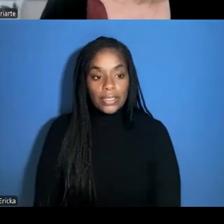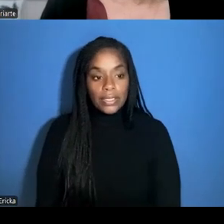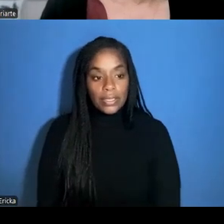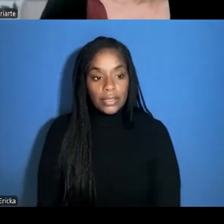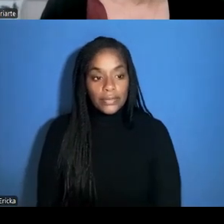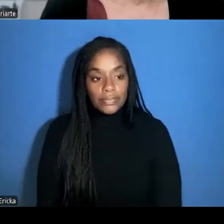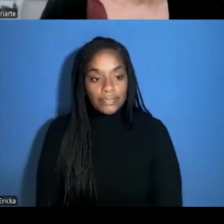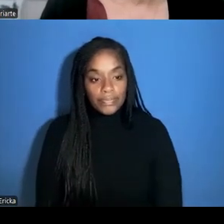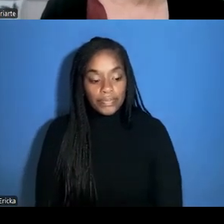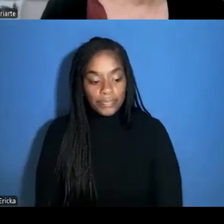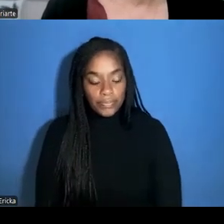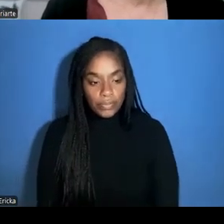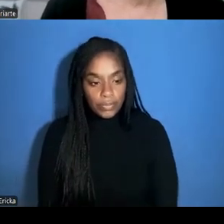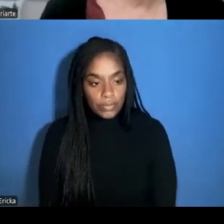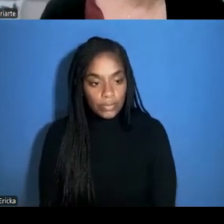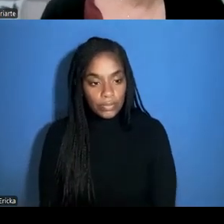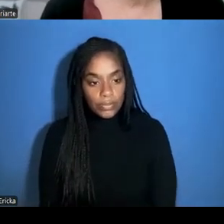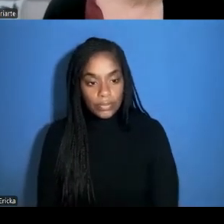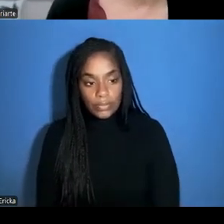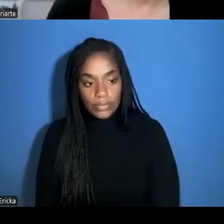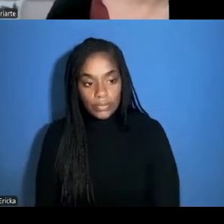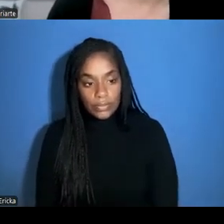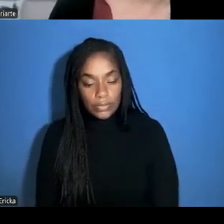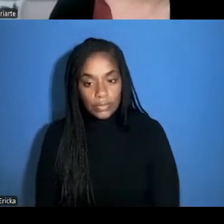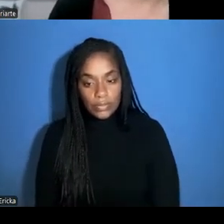Okay. The other thing to know is sometimes people ask,